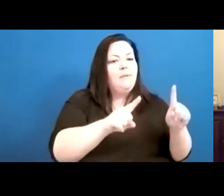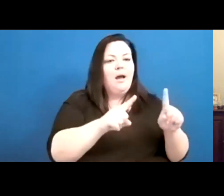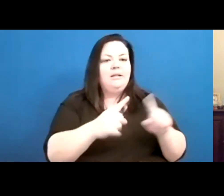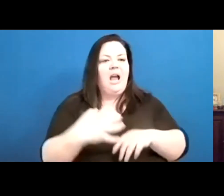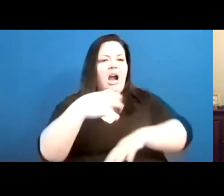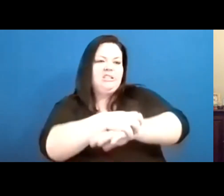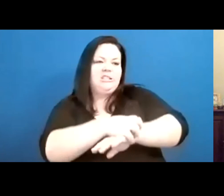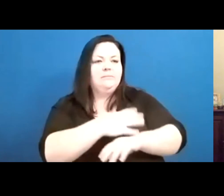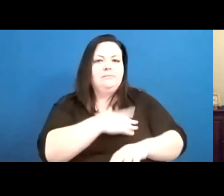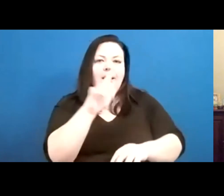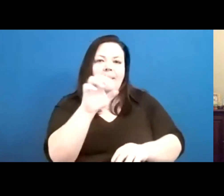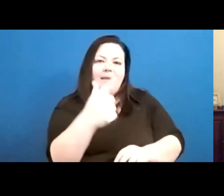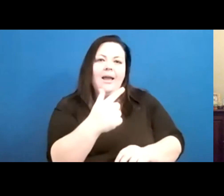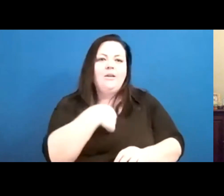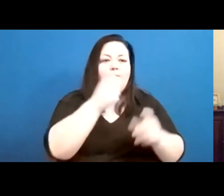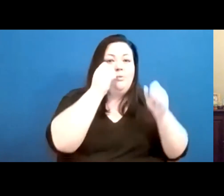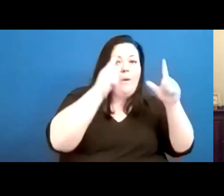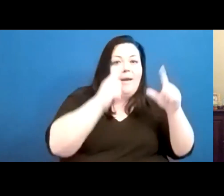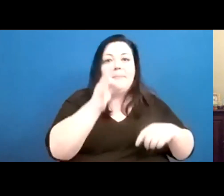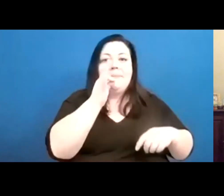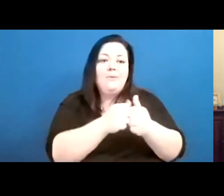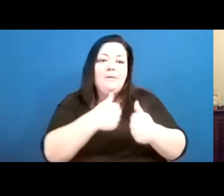You wake and bake with me while you get your fingers tangled in my hair.